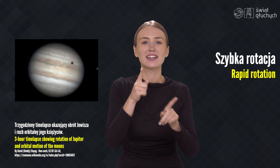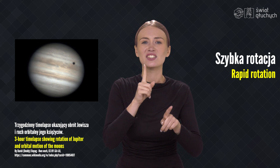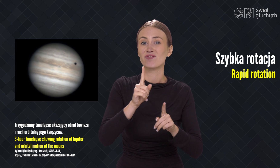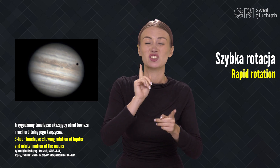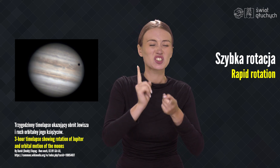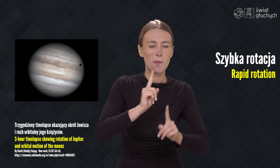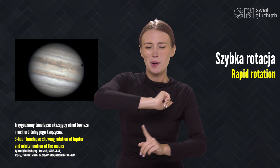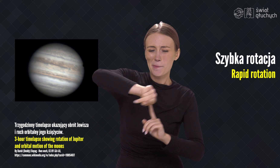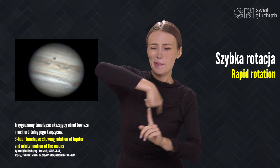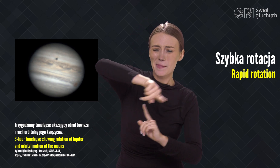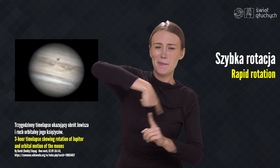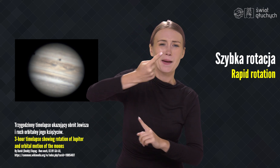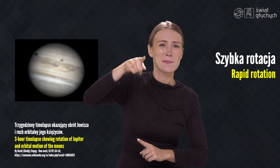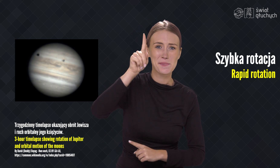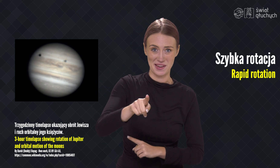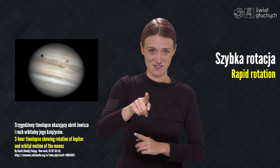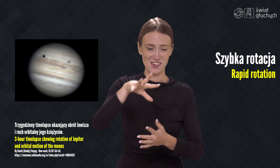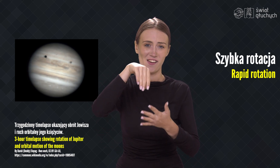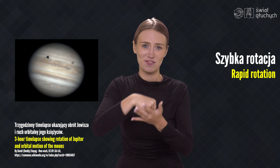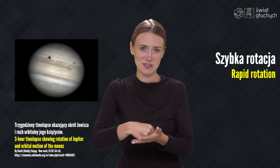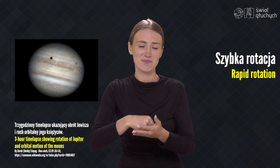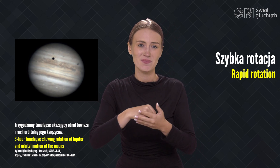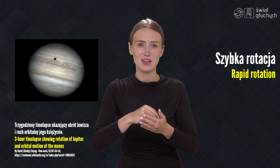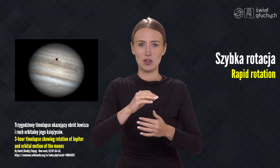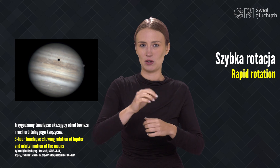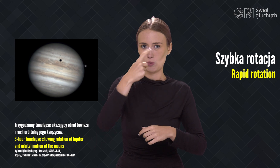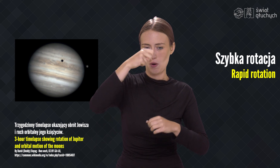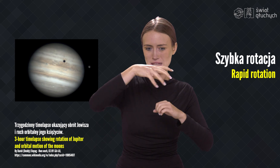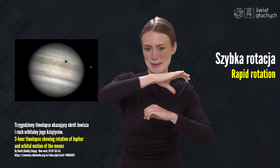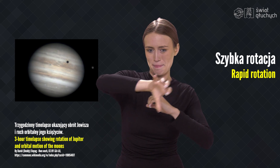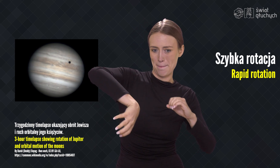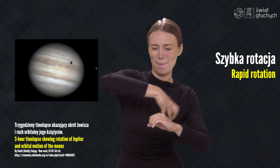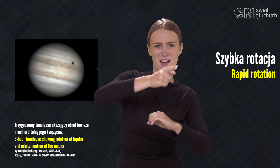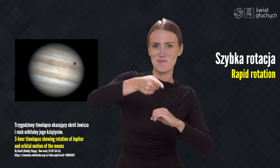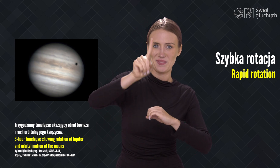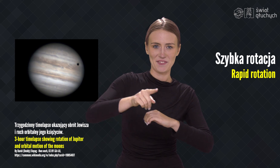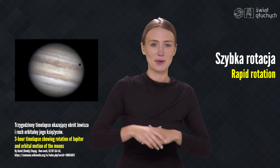making it the fastest rotating planet in the Solar System.